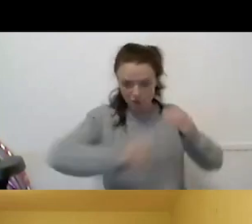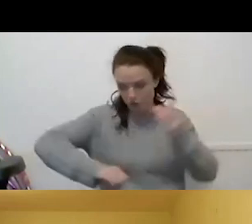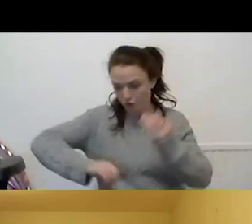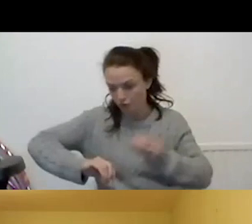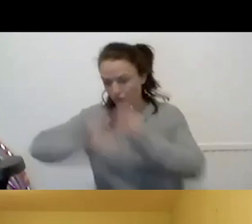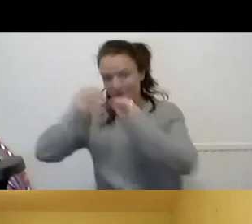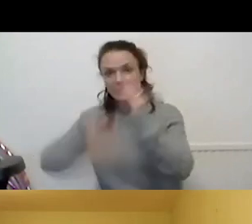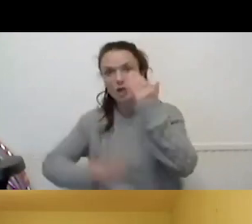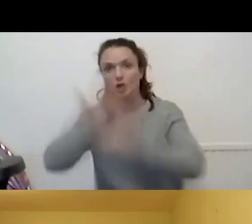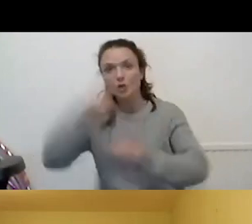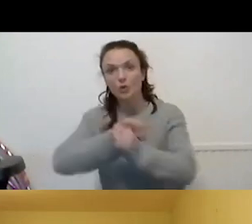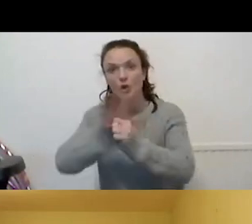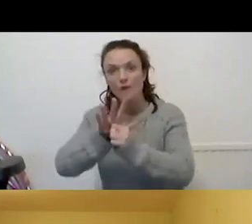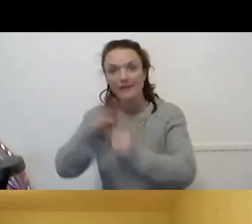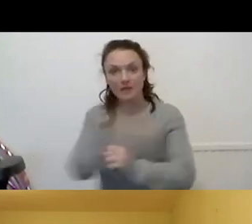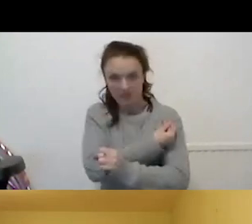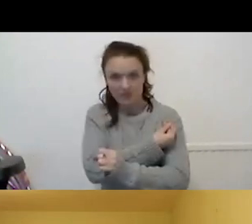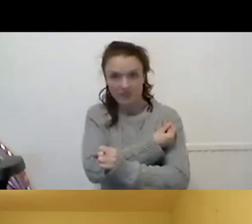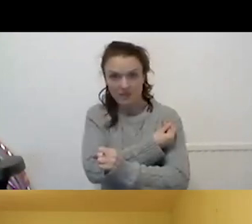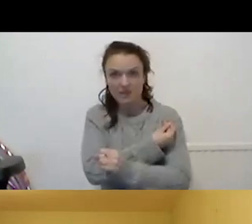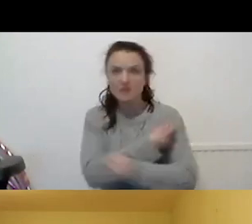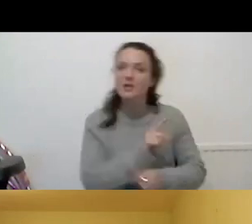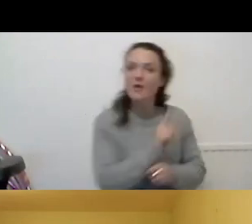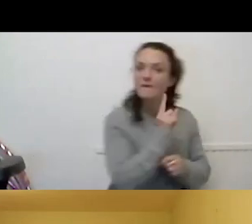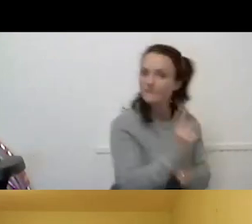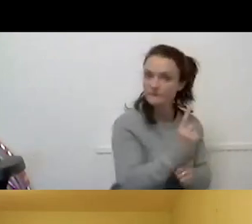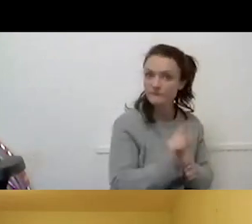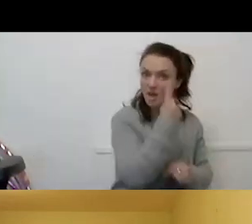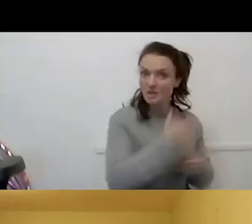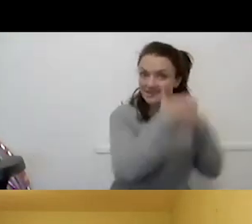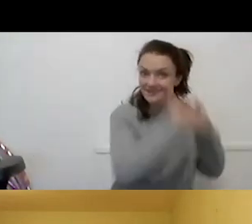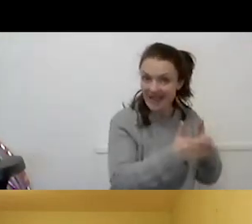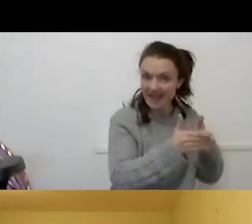that was the first stage. And all the initial tests that needed to be done before it goes into